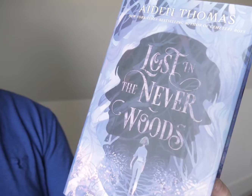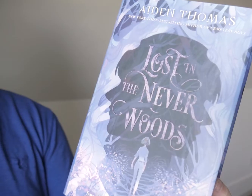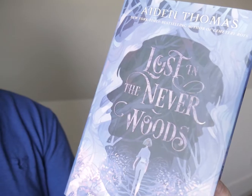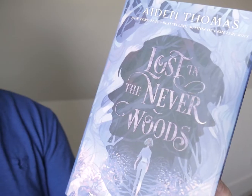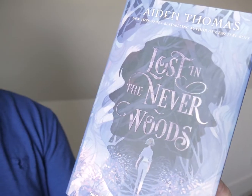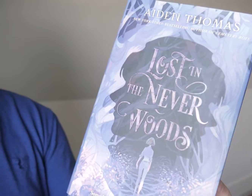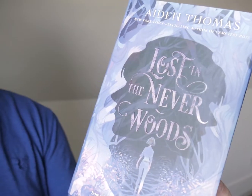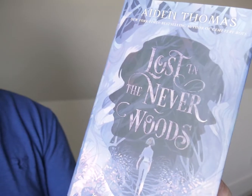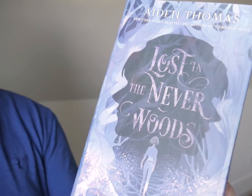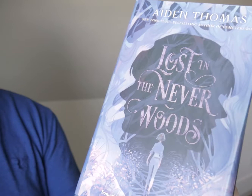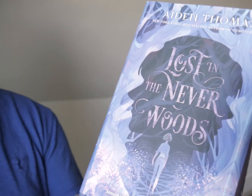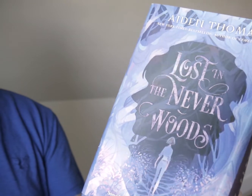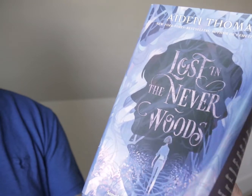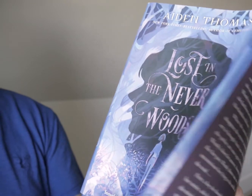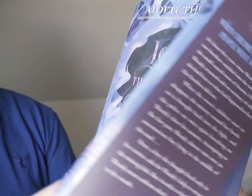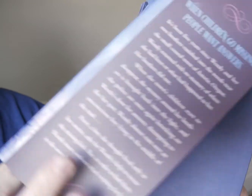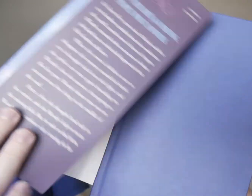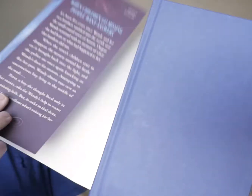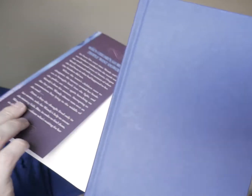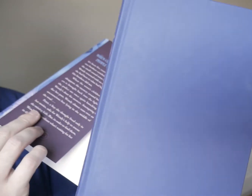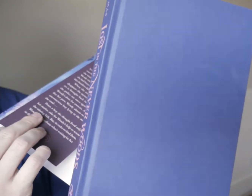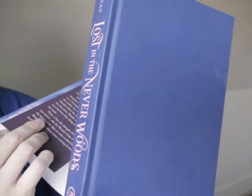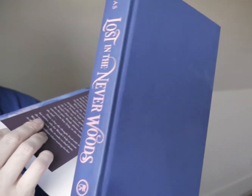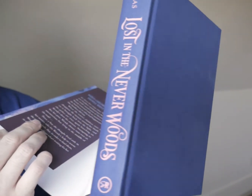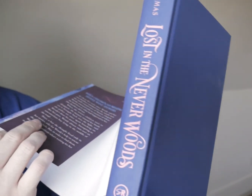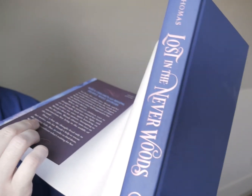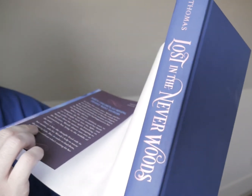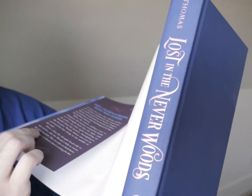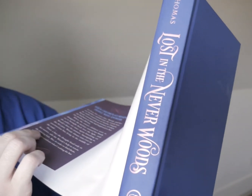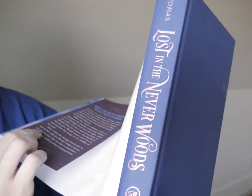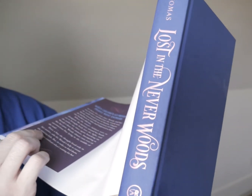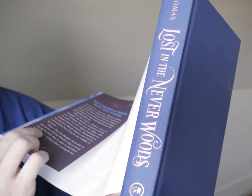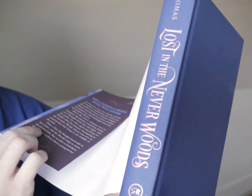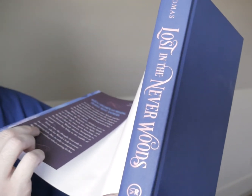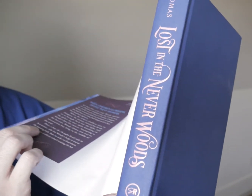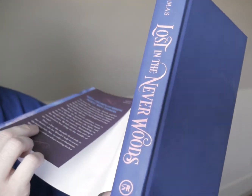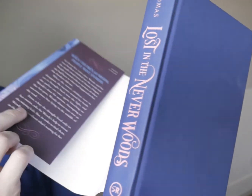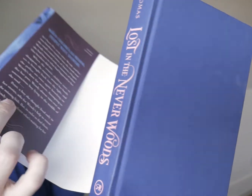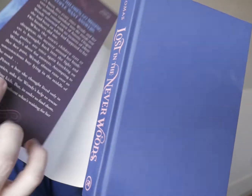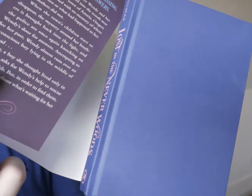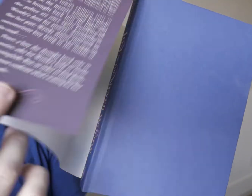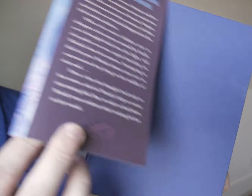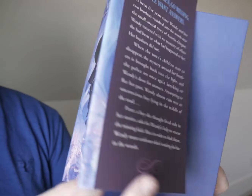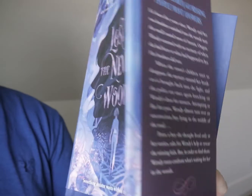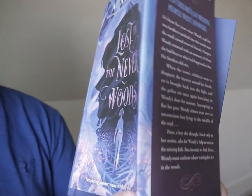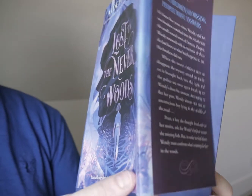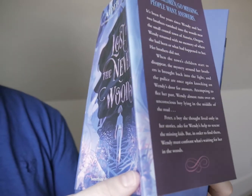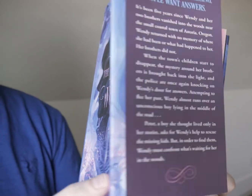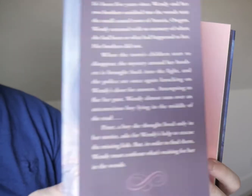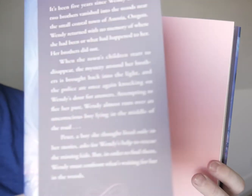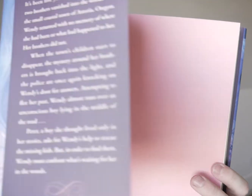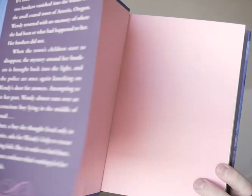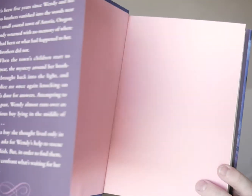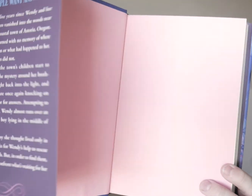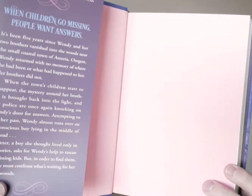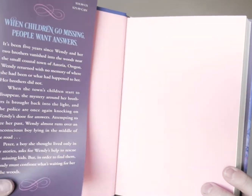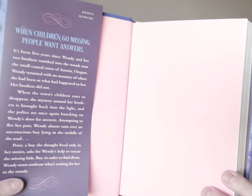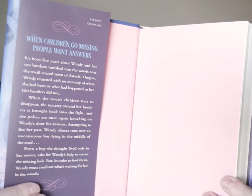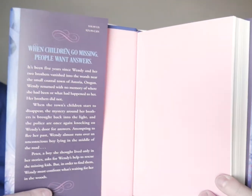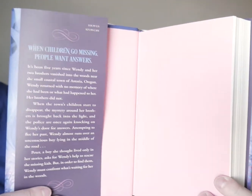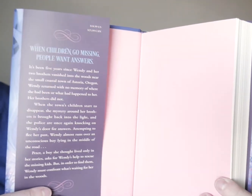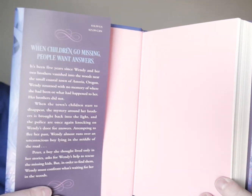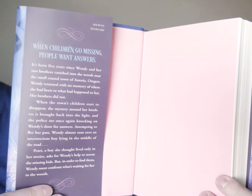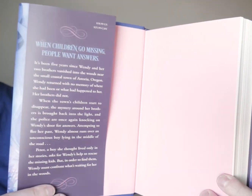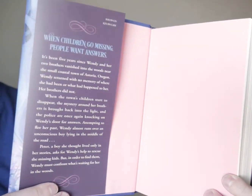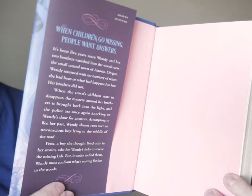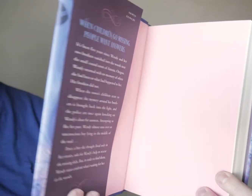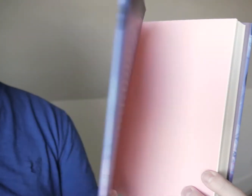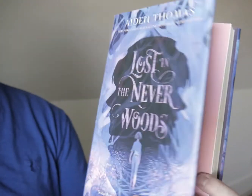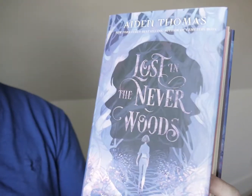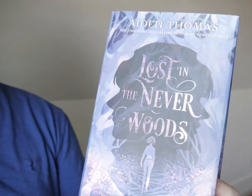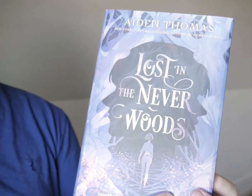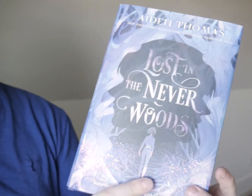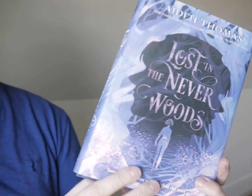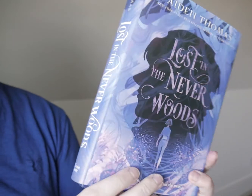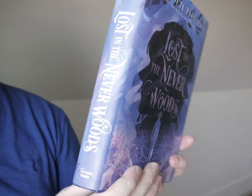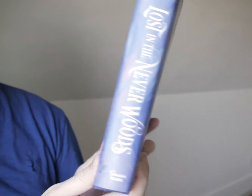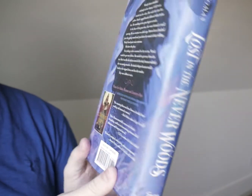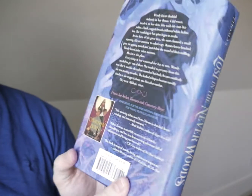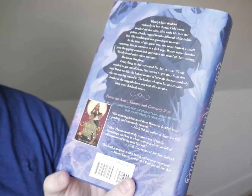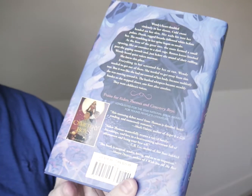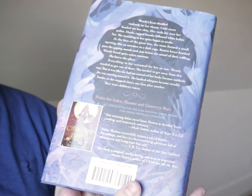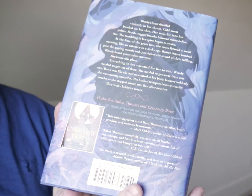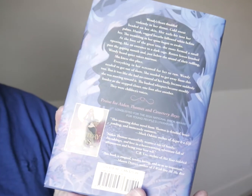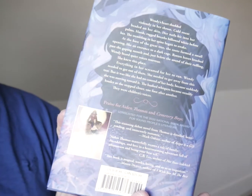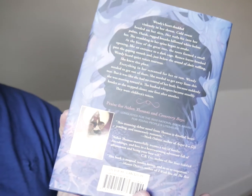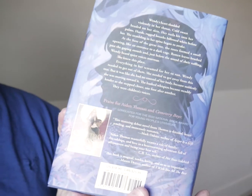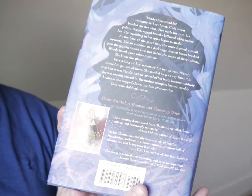[shows book, including the blue naked cover and the pink endpapers]